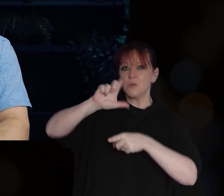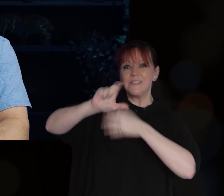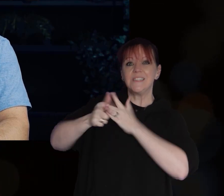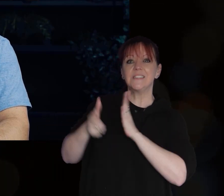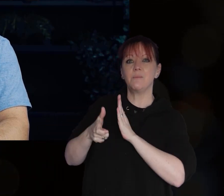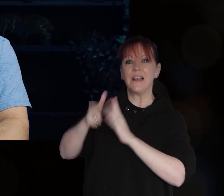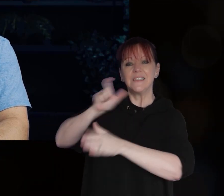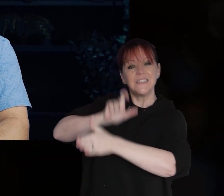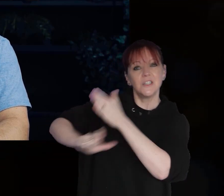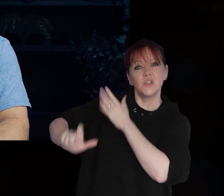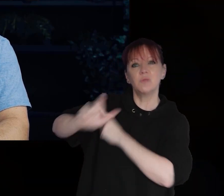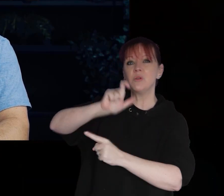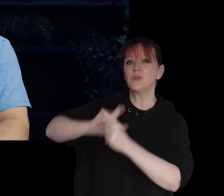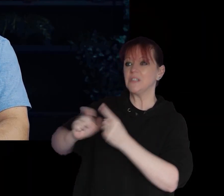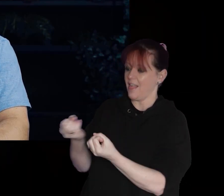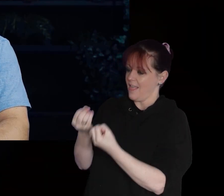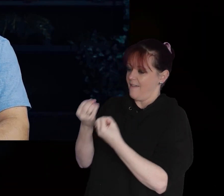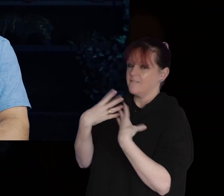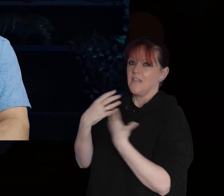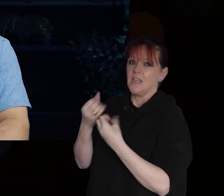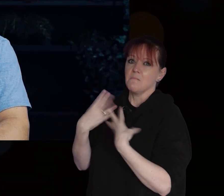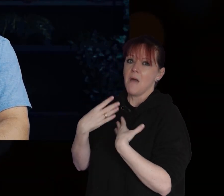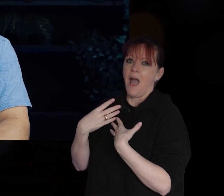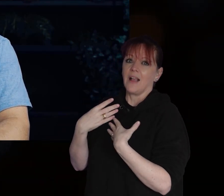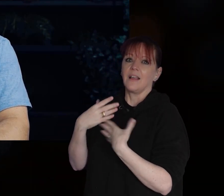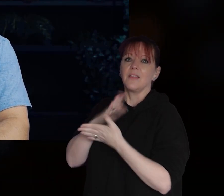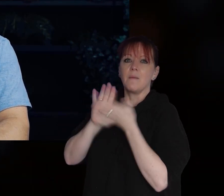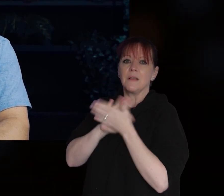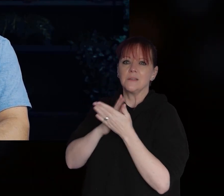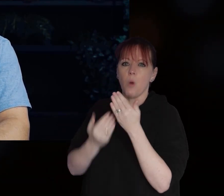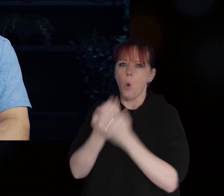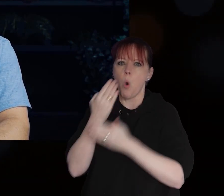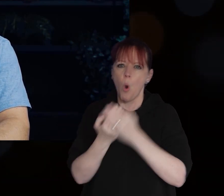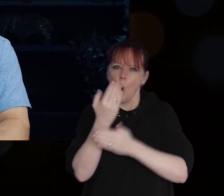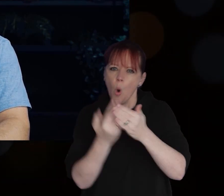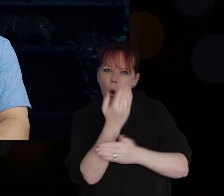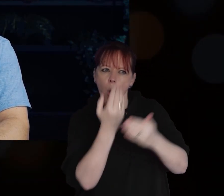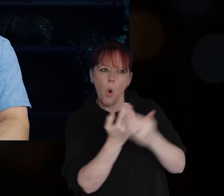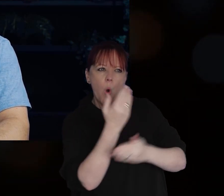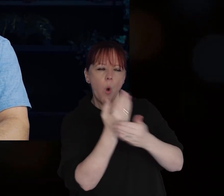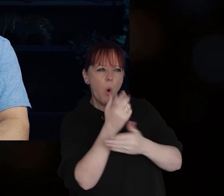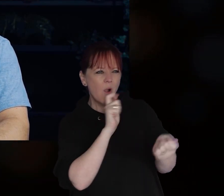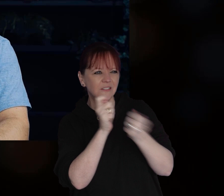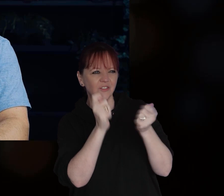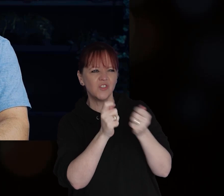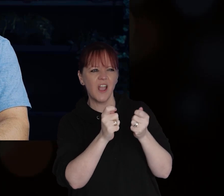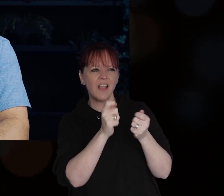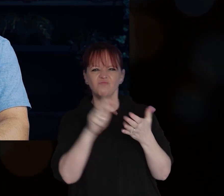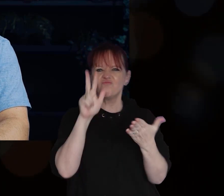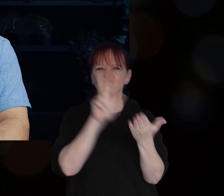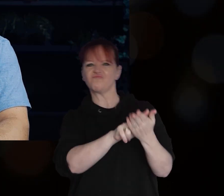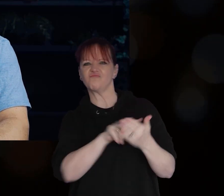that have offered invaluable feedback post launch. It is because of you, that we've been able to include these options at launch